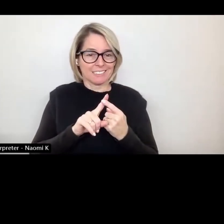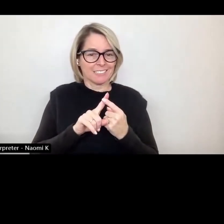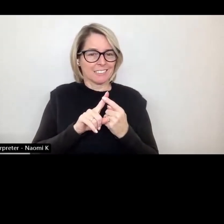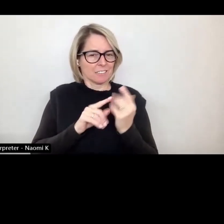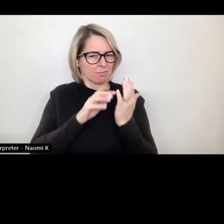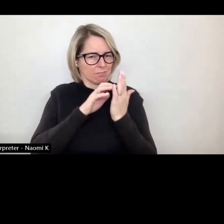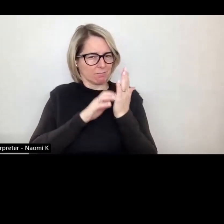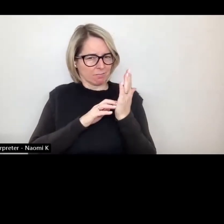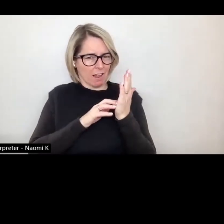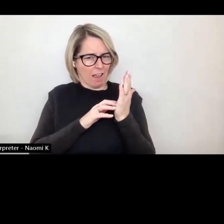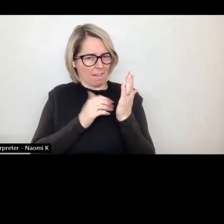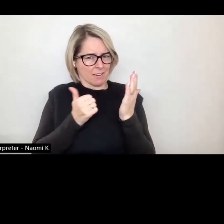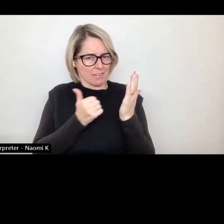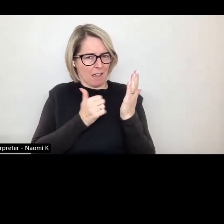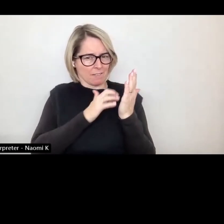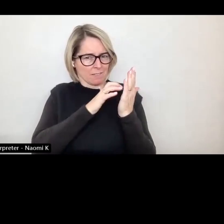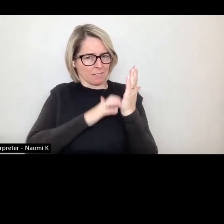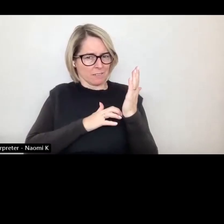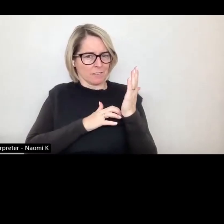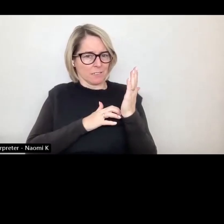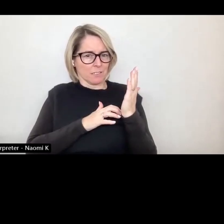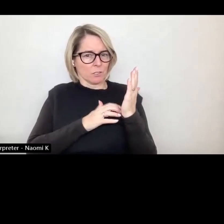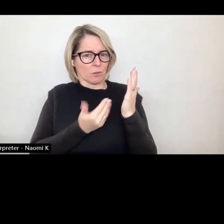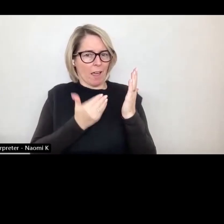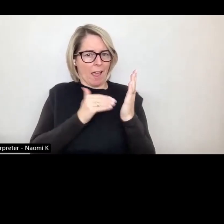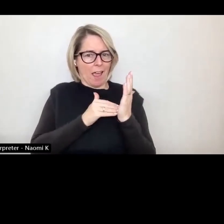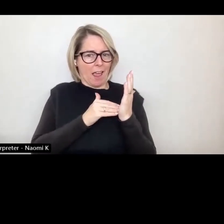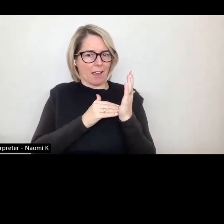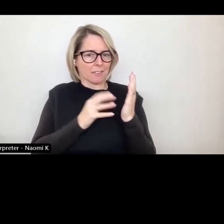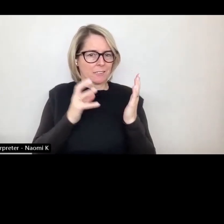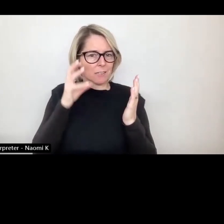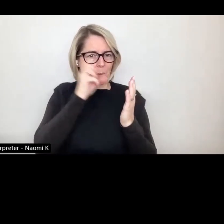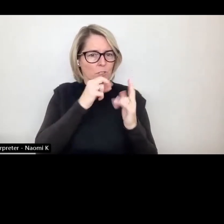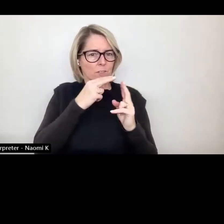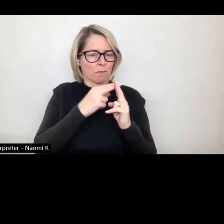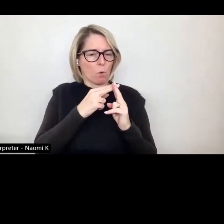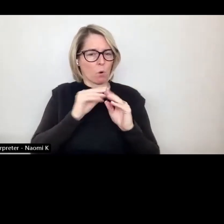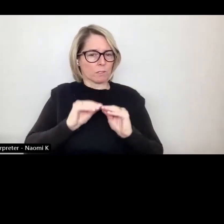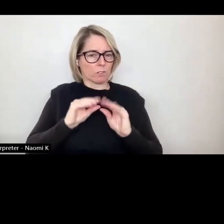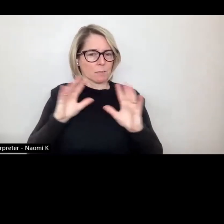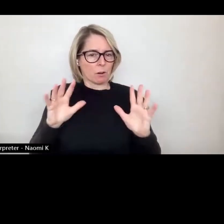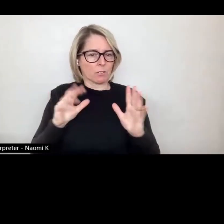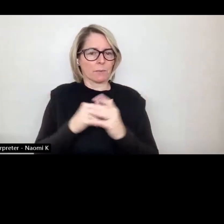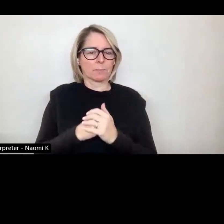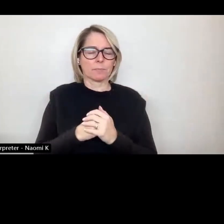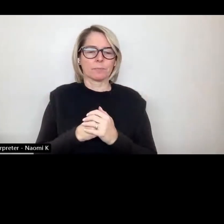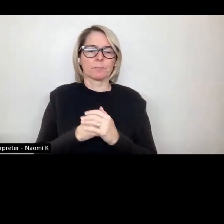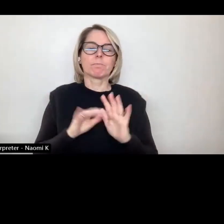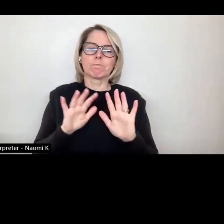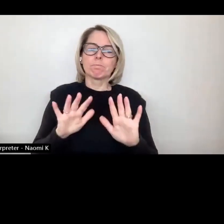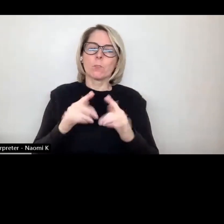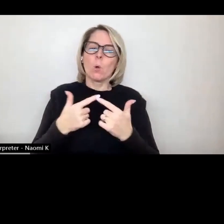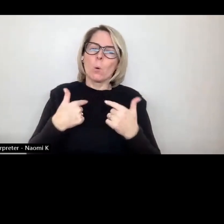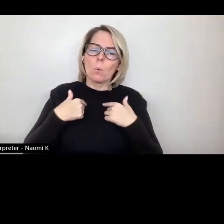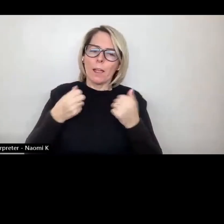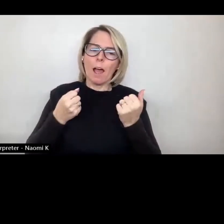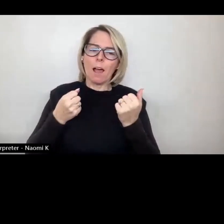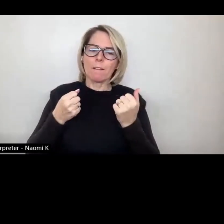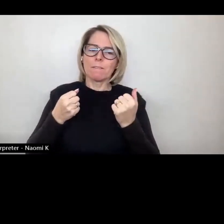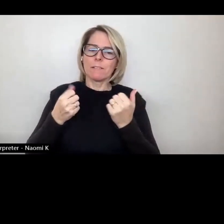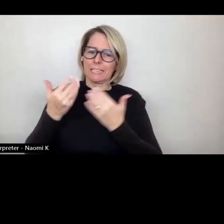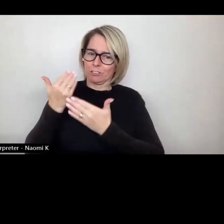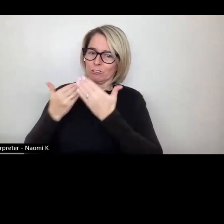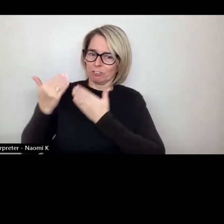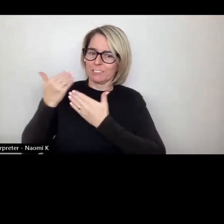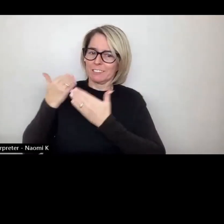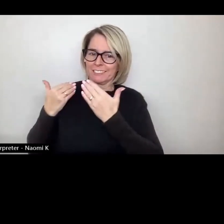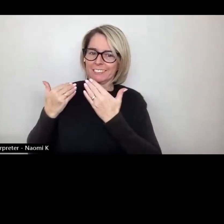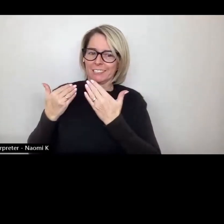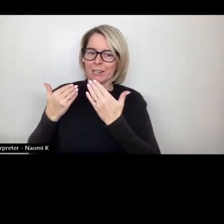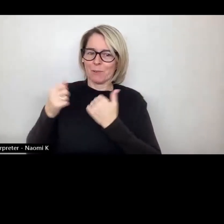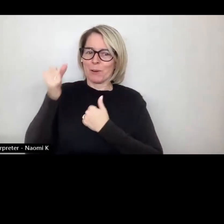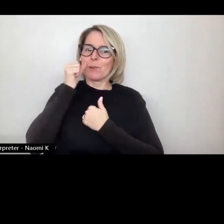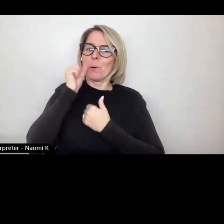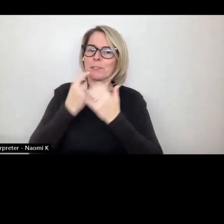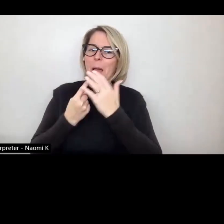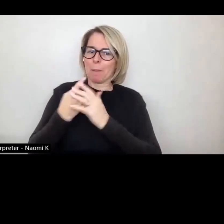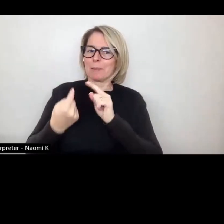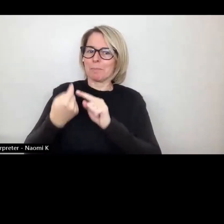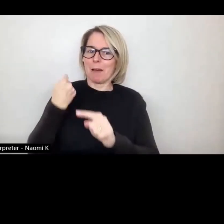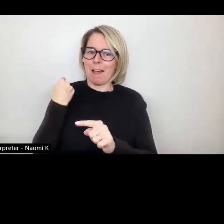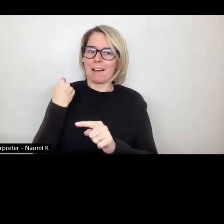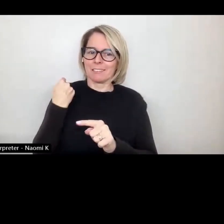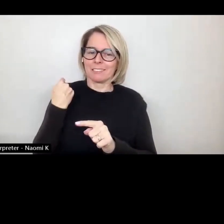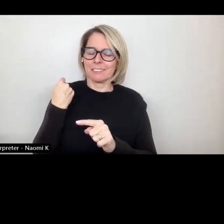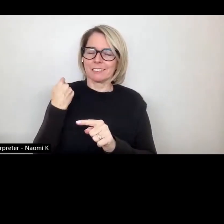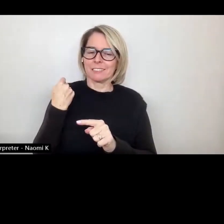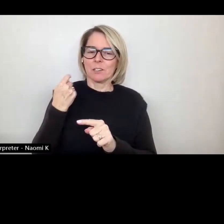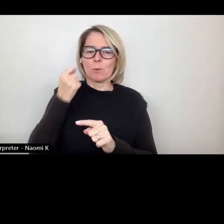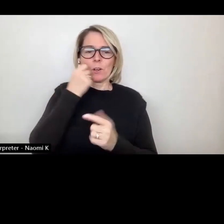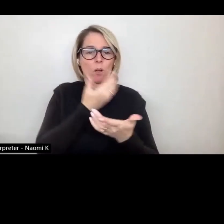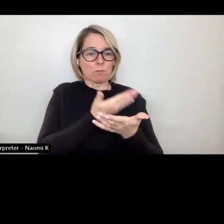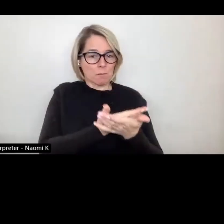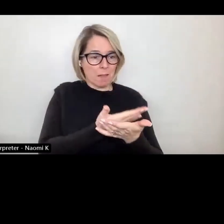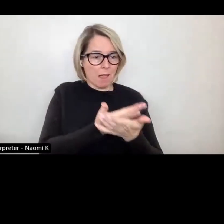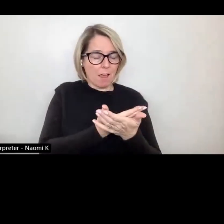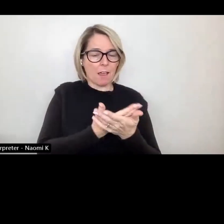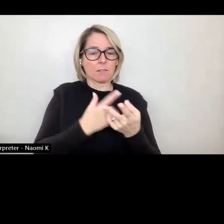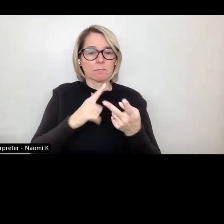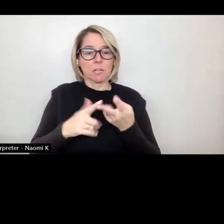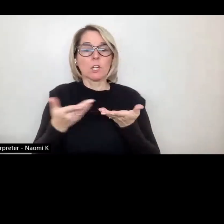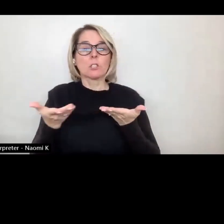So, we have the program history to tell us at least what has happened in the past in terms of demand and service activity in service regions.